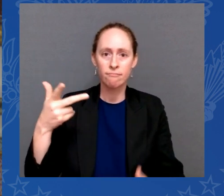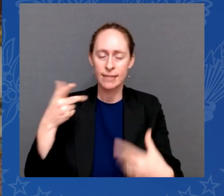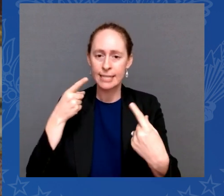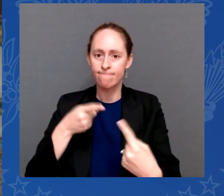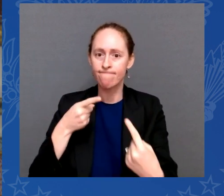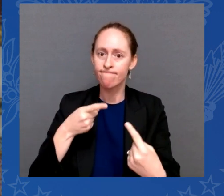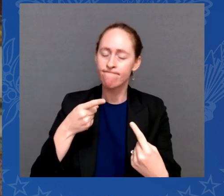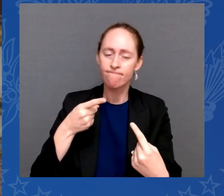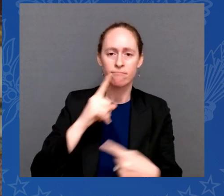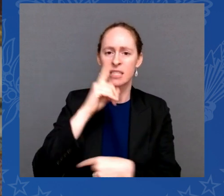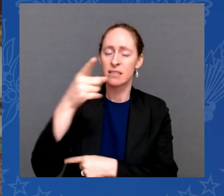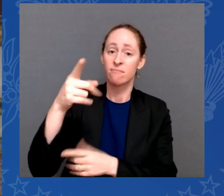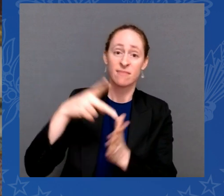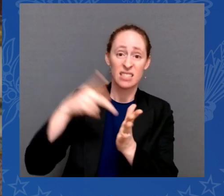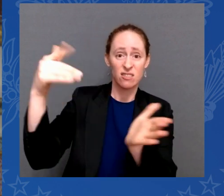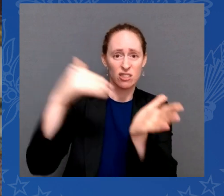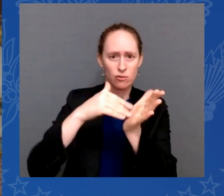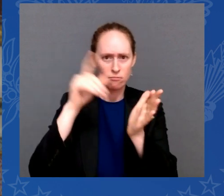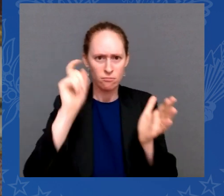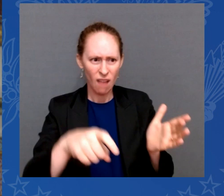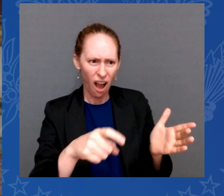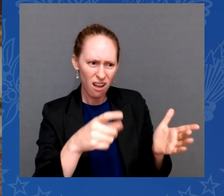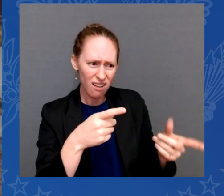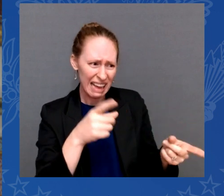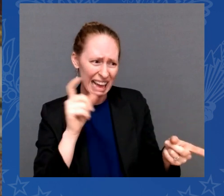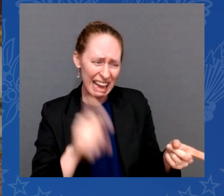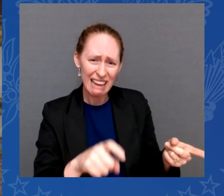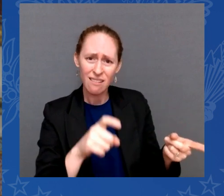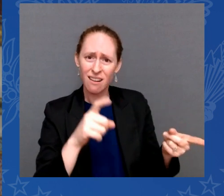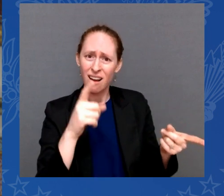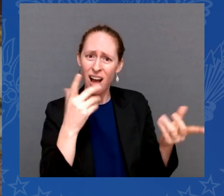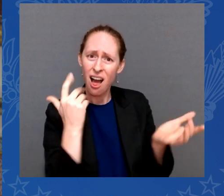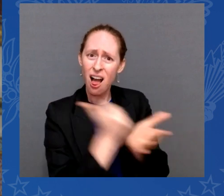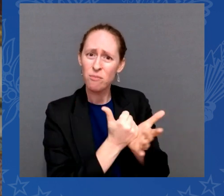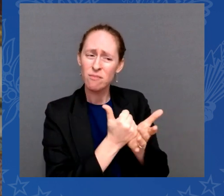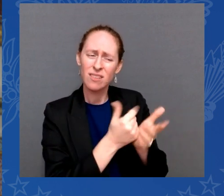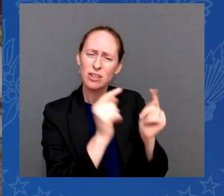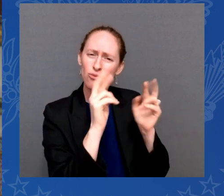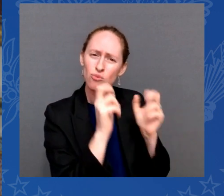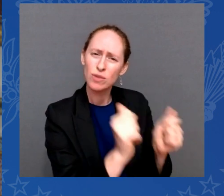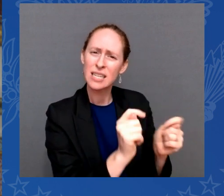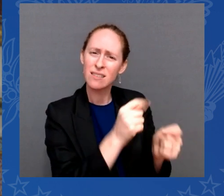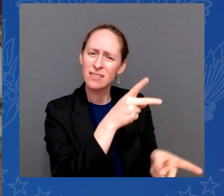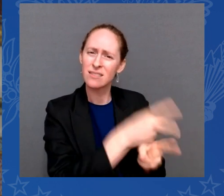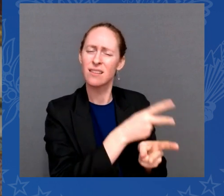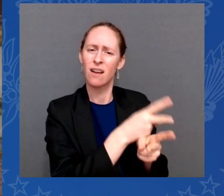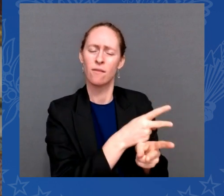in our courts to protect women's access to care. By taking on anyone who would try to violate this law.